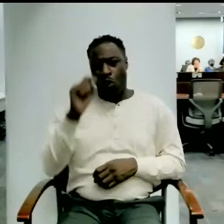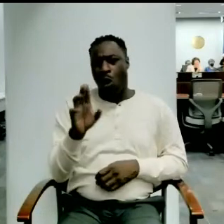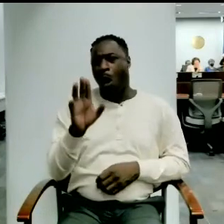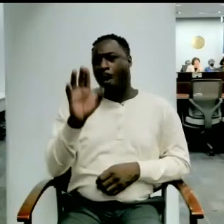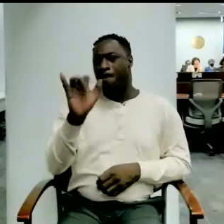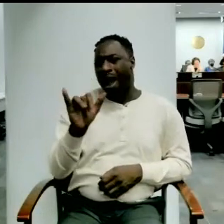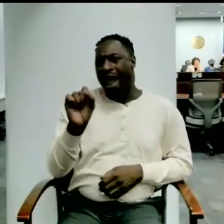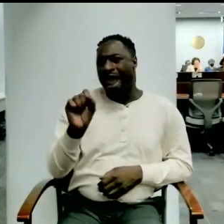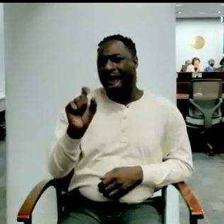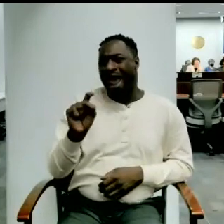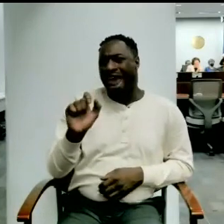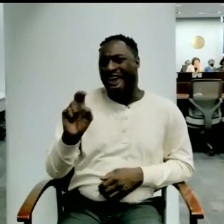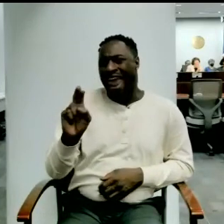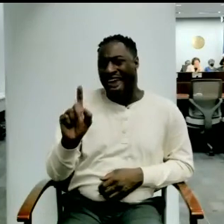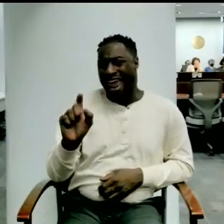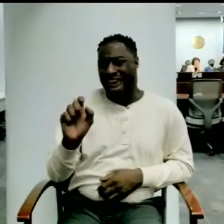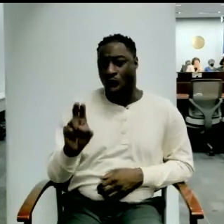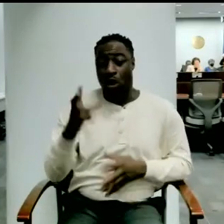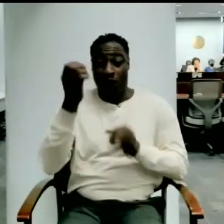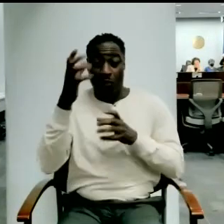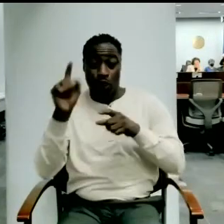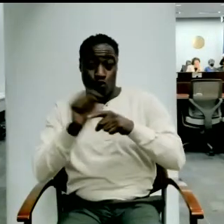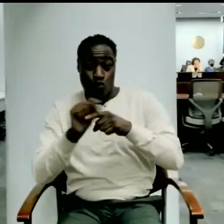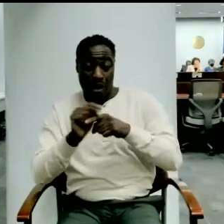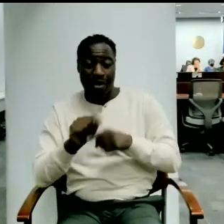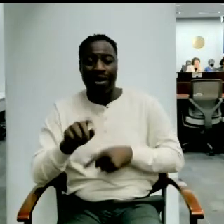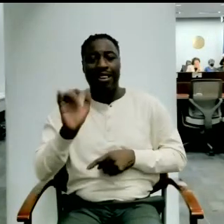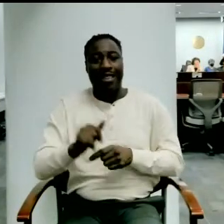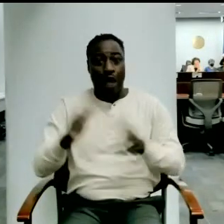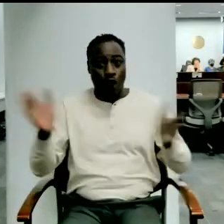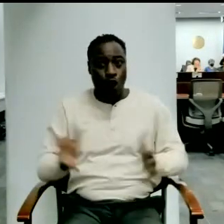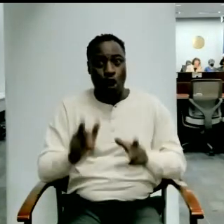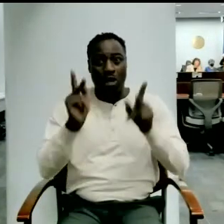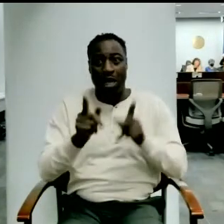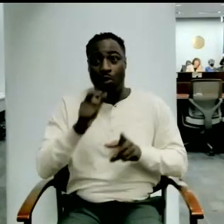Which is designed to encourage workers to speak up on behalf of their coworkers